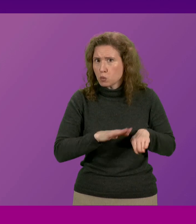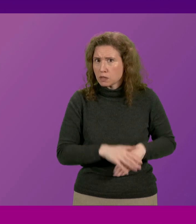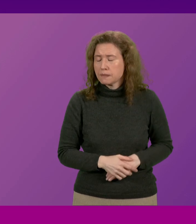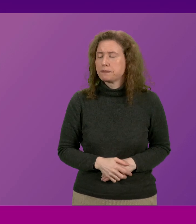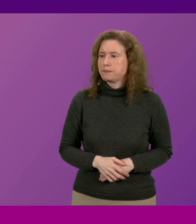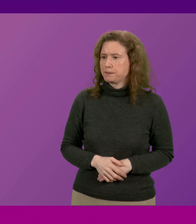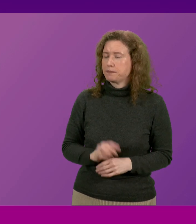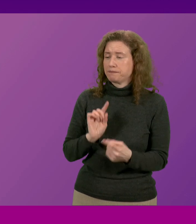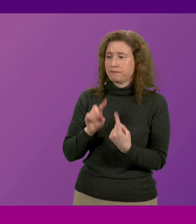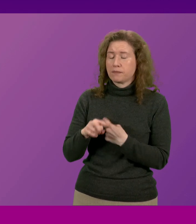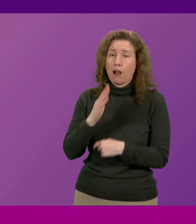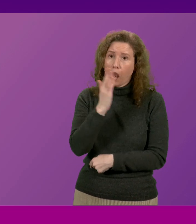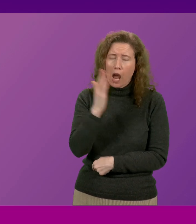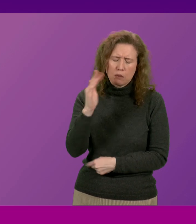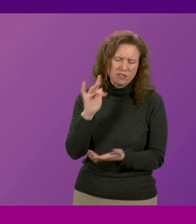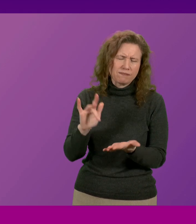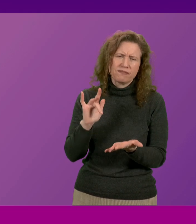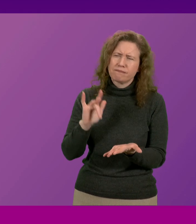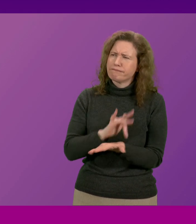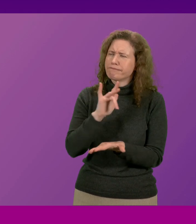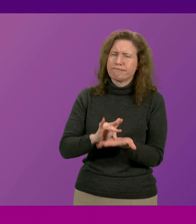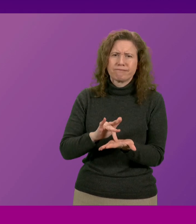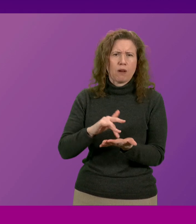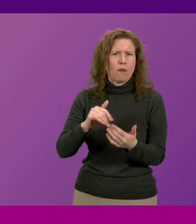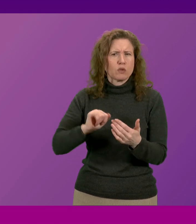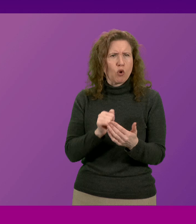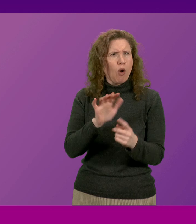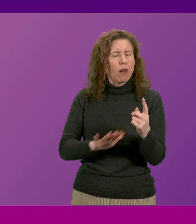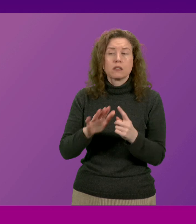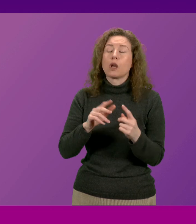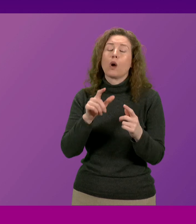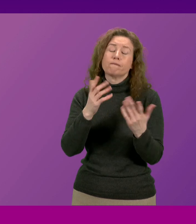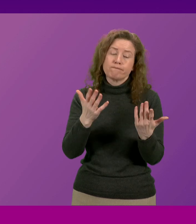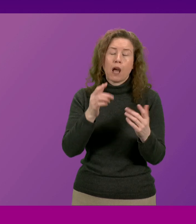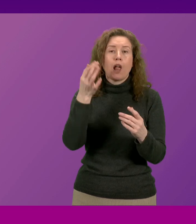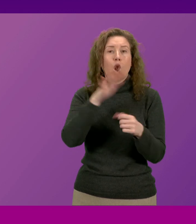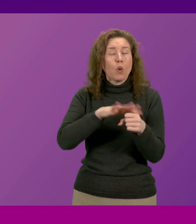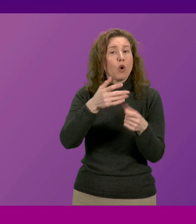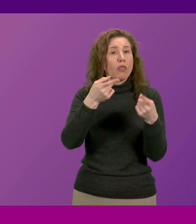Libraries are at the heart of Scotland’s communities and, although library policy is devolved to local authorities, which have a statutory